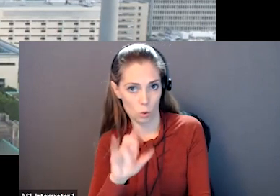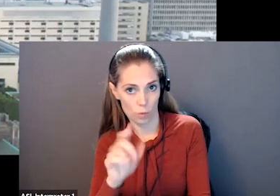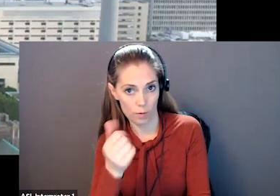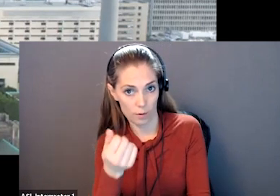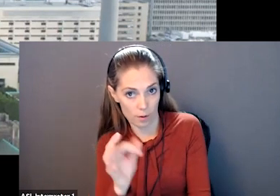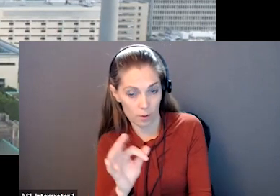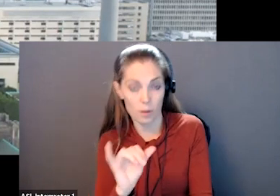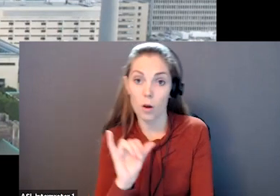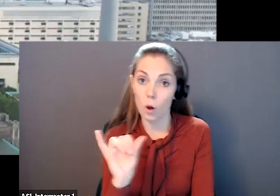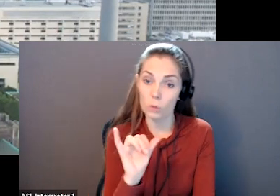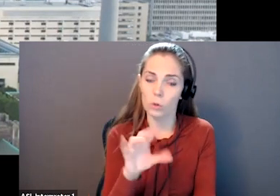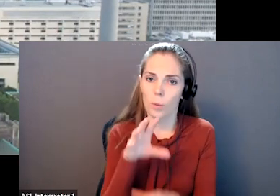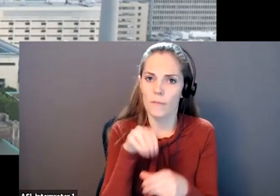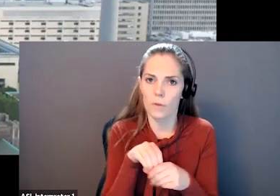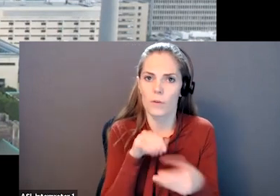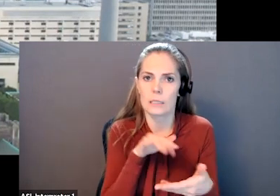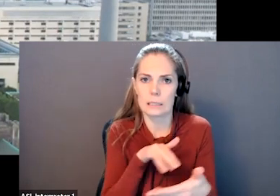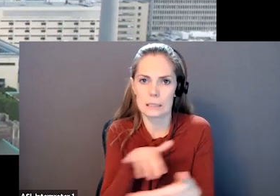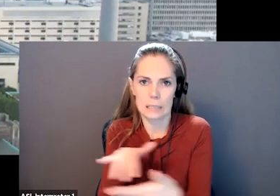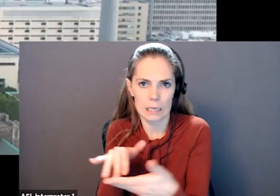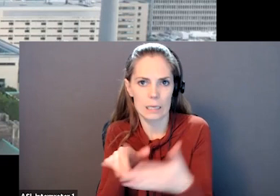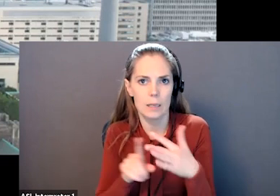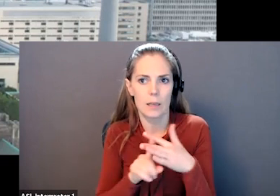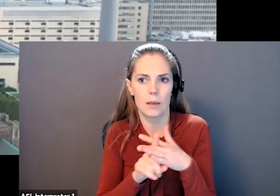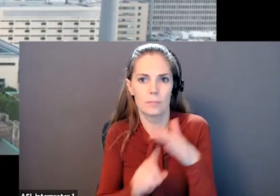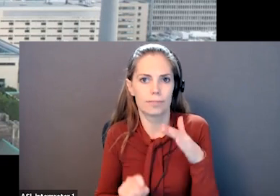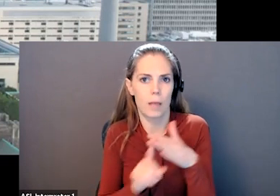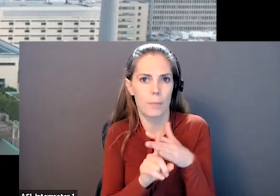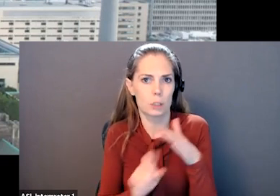capacity through my involvement in the study I've been lucky to learn about long COVID from